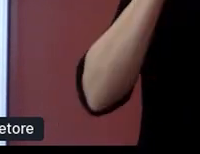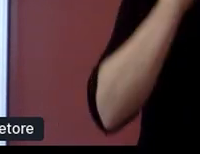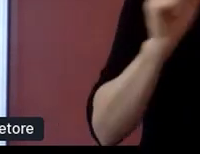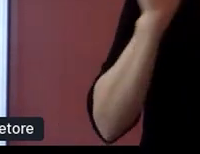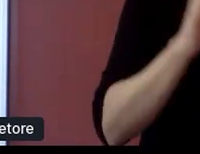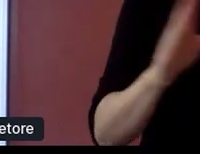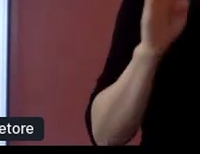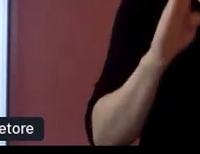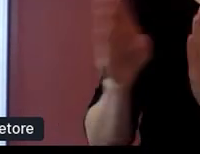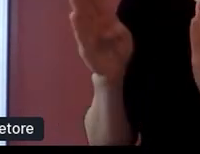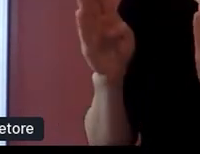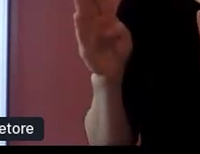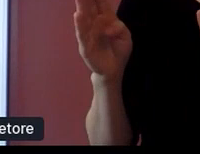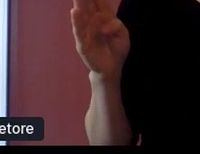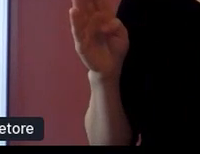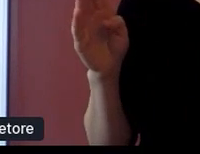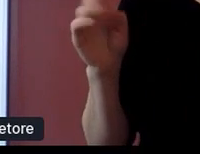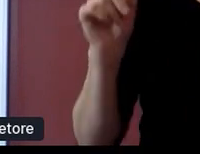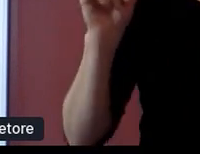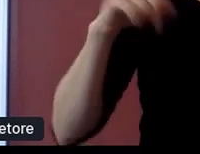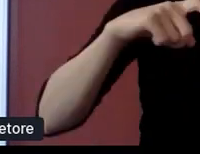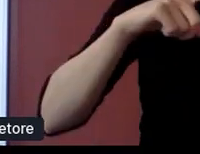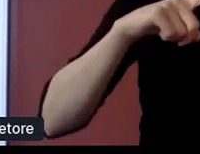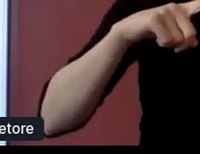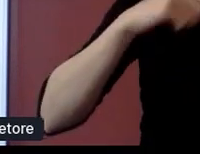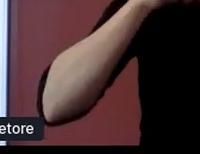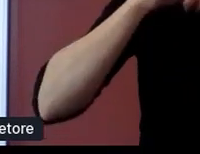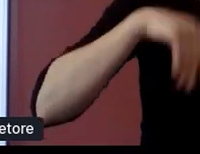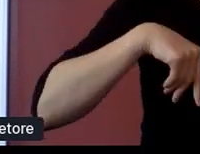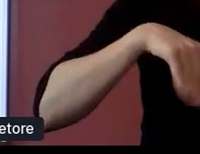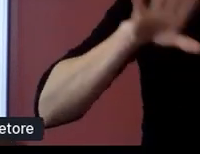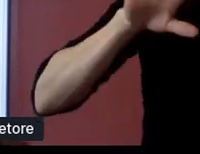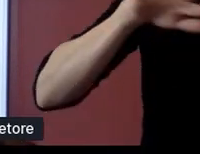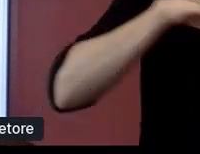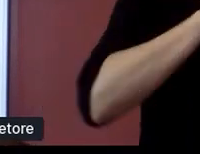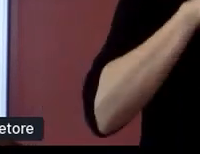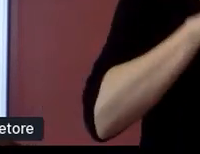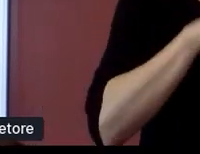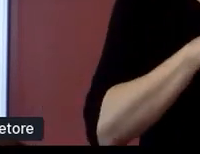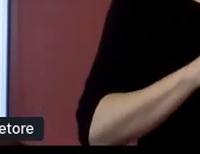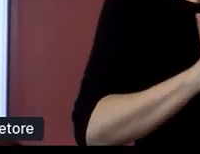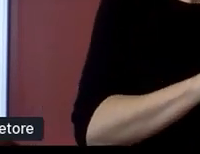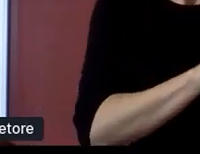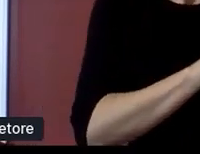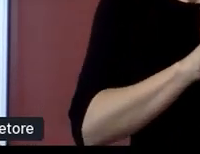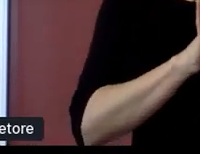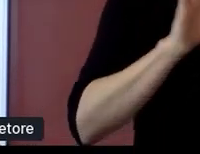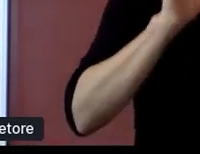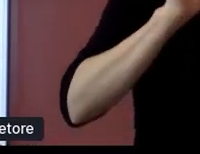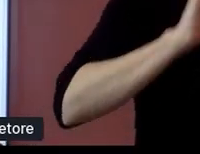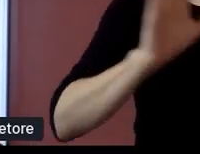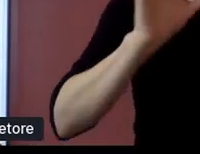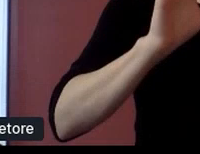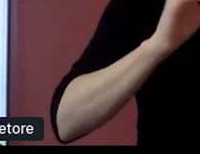Hold on. I can read. Her current research explores the strategies faculty